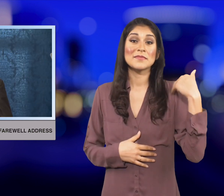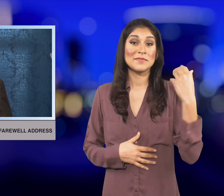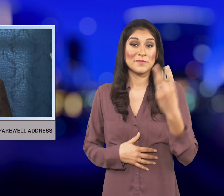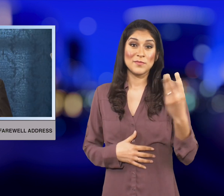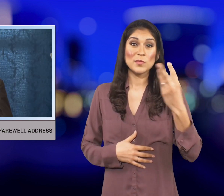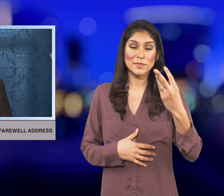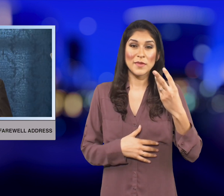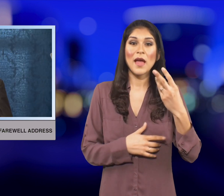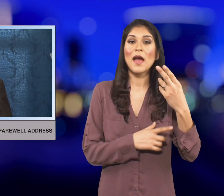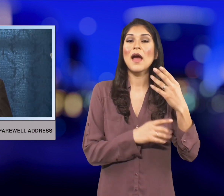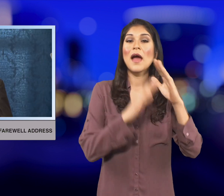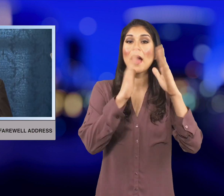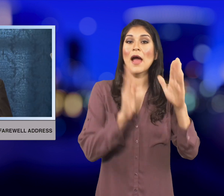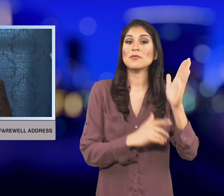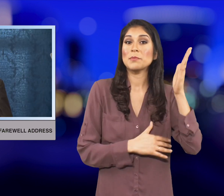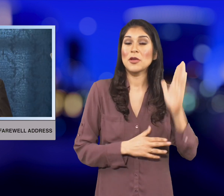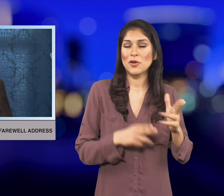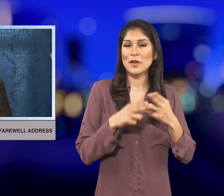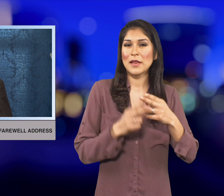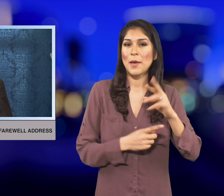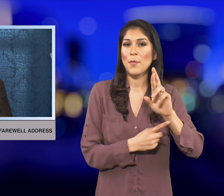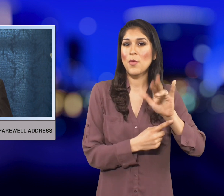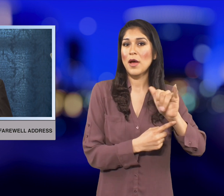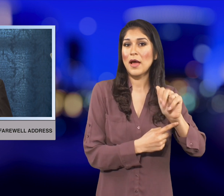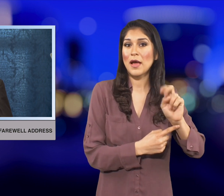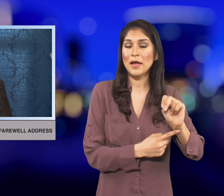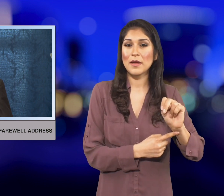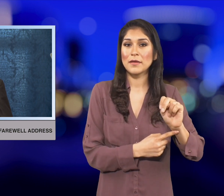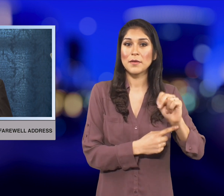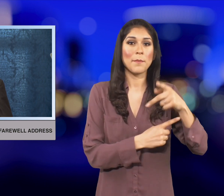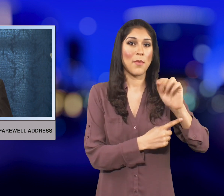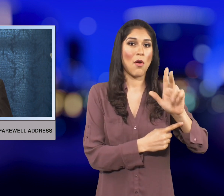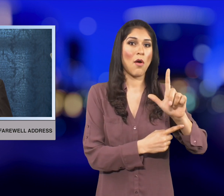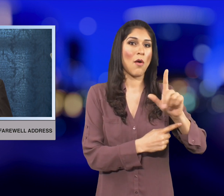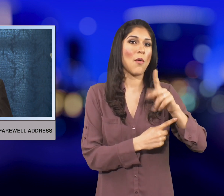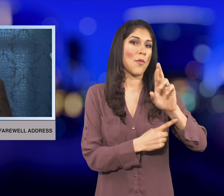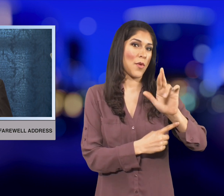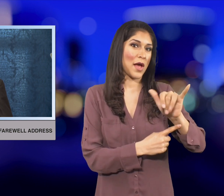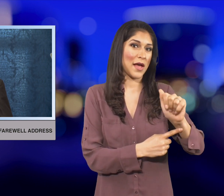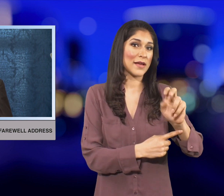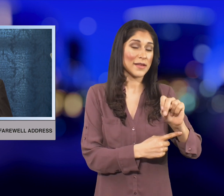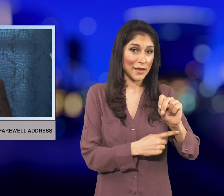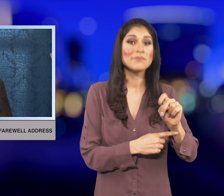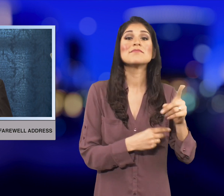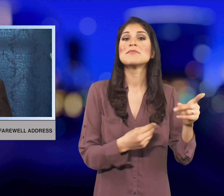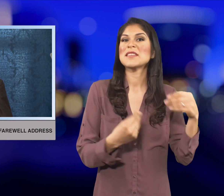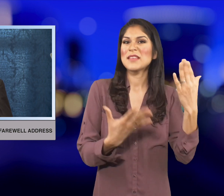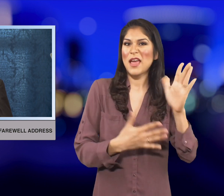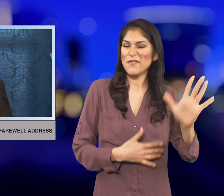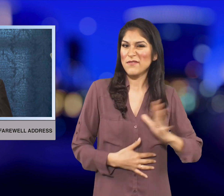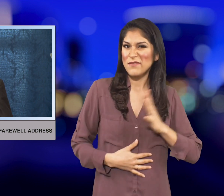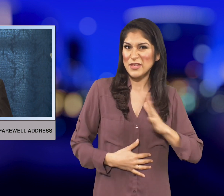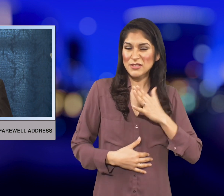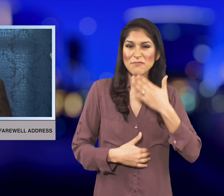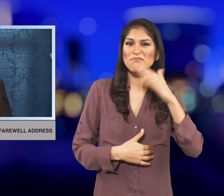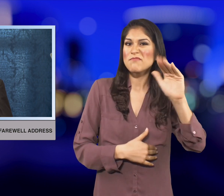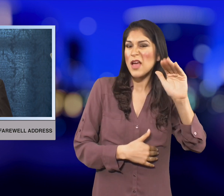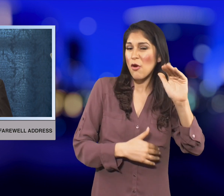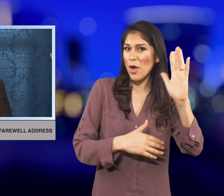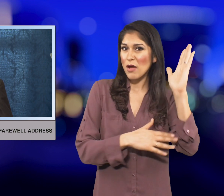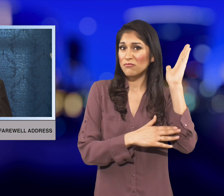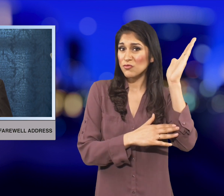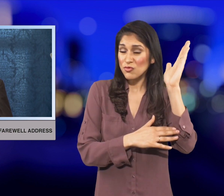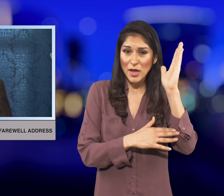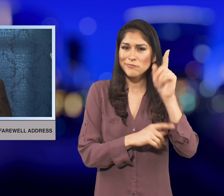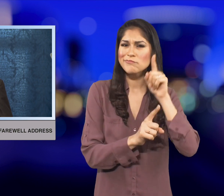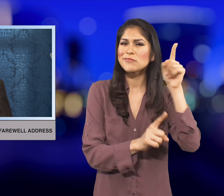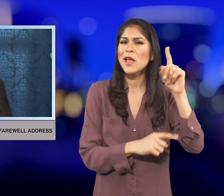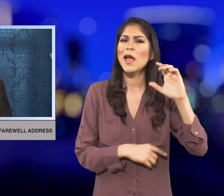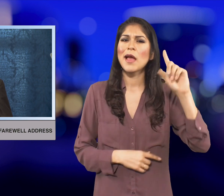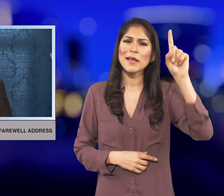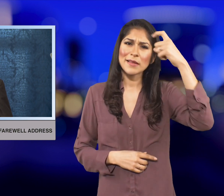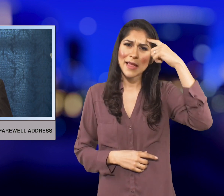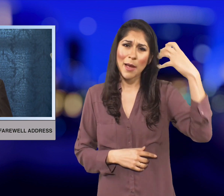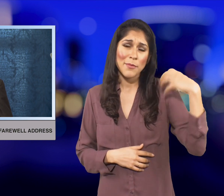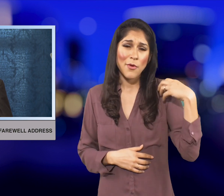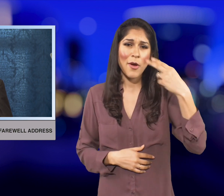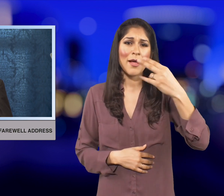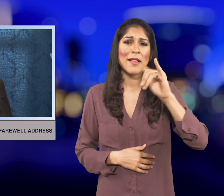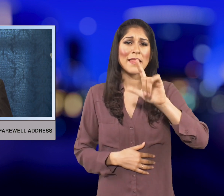Outgoing House Speaker Paul Ryan delivered his official farewell address to Capitol Hill